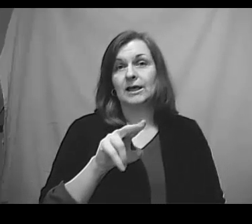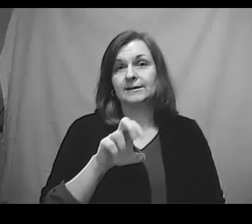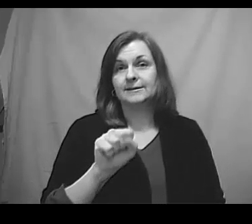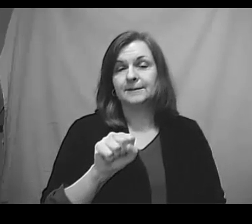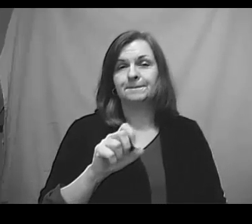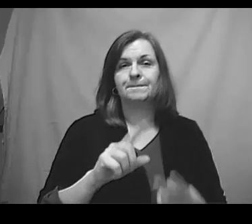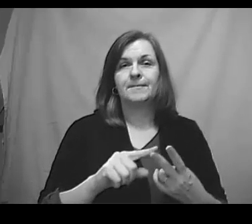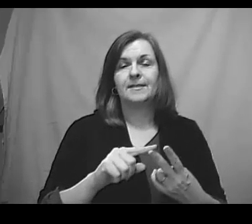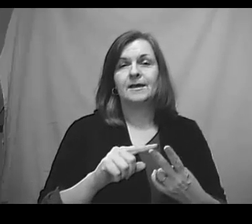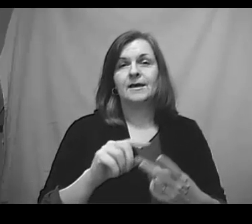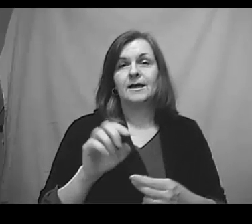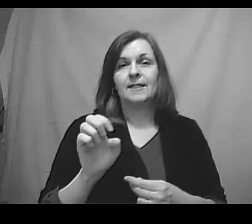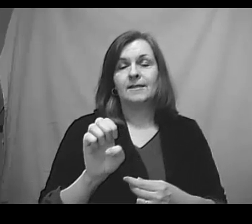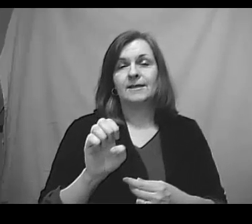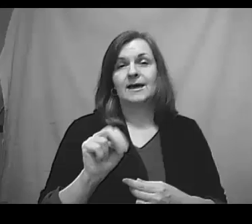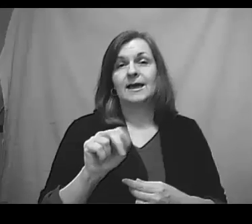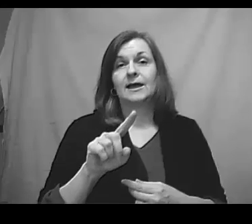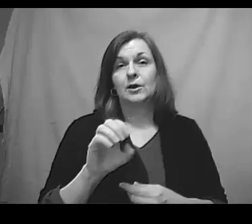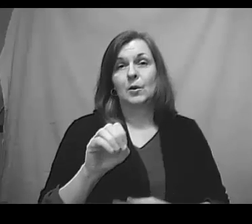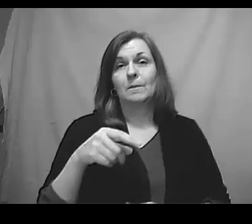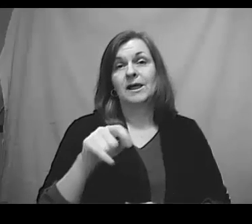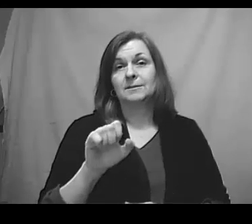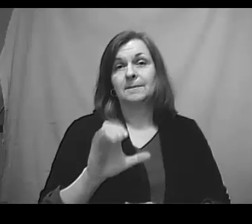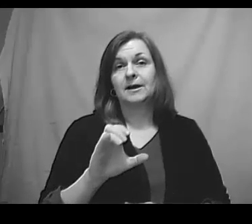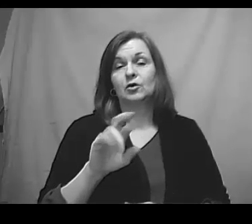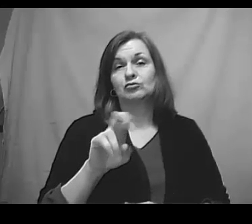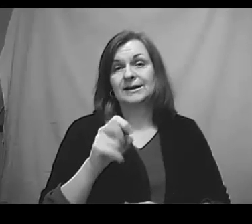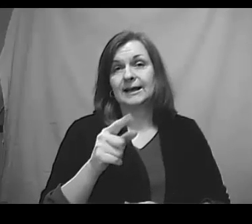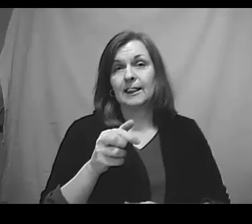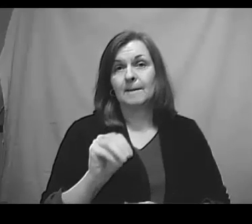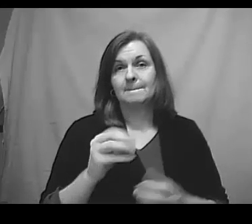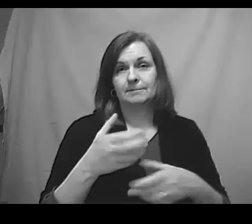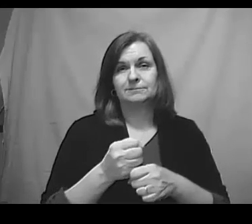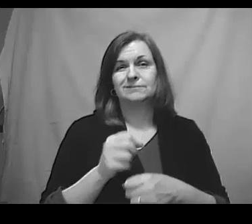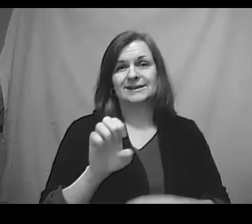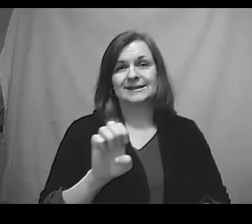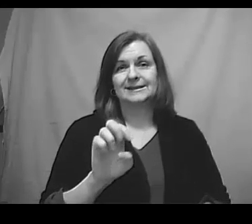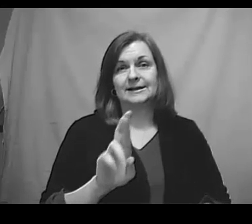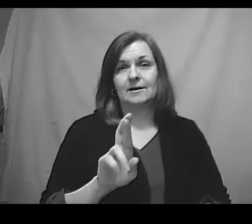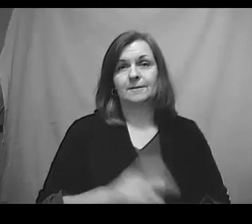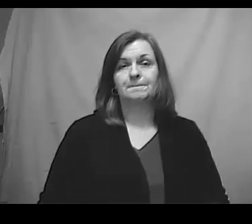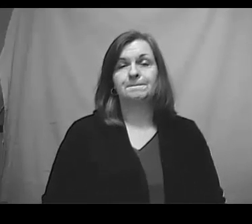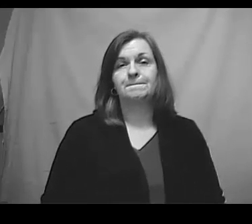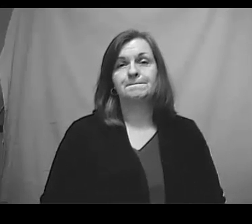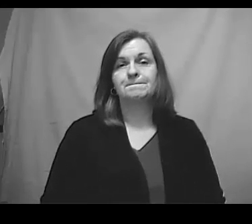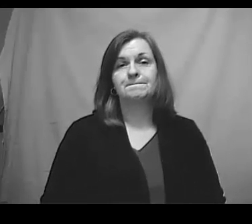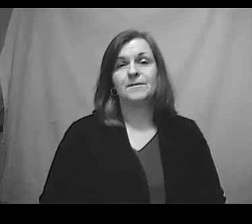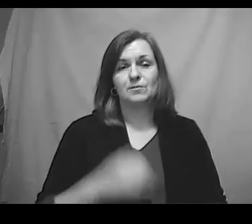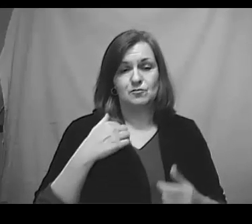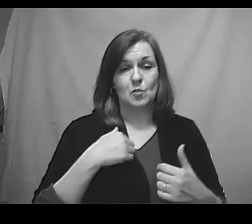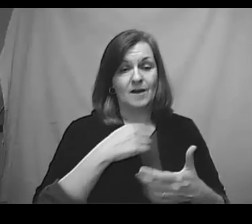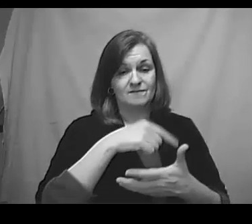and endoplasmic reticulum (ER)